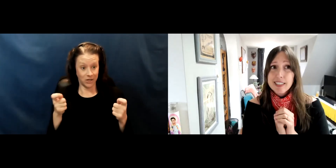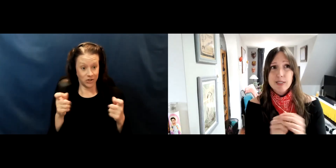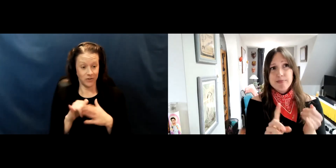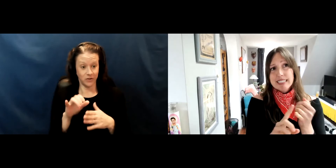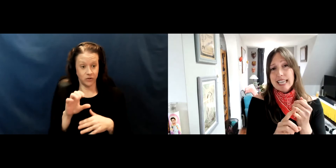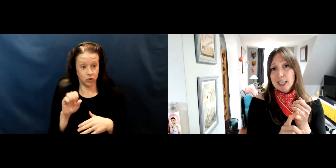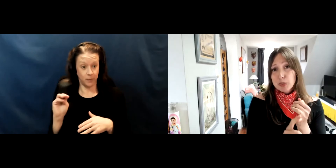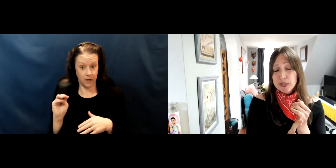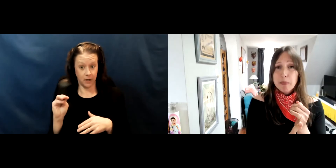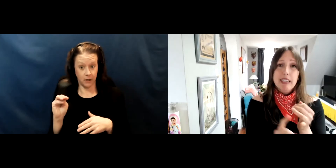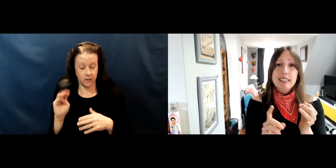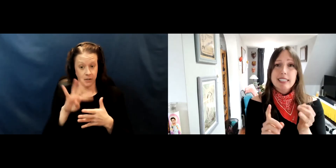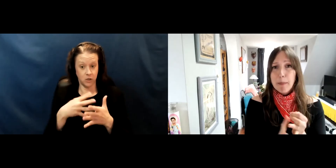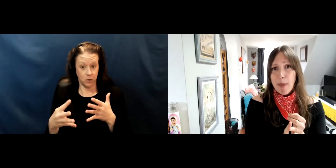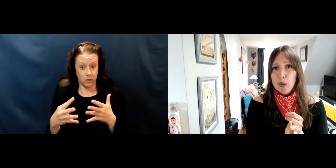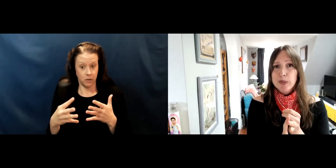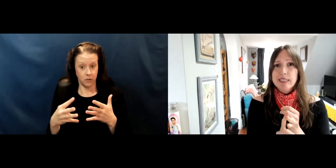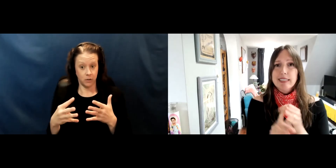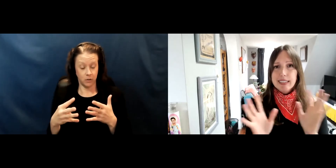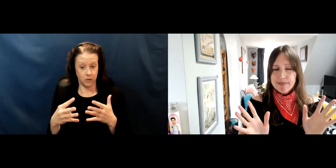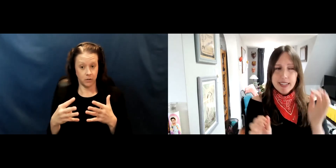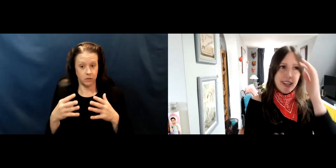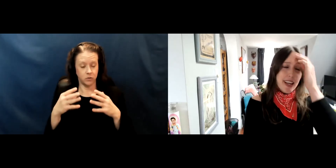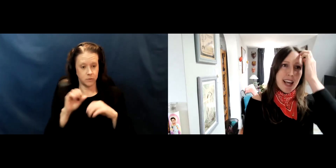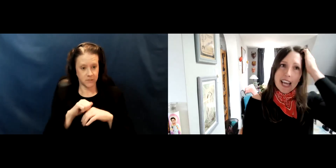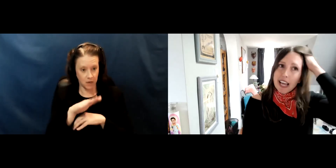manage the social media, schedule, tweets, and posts and...and